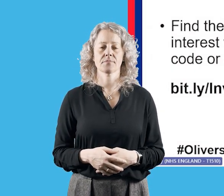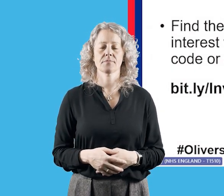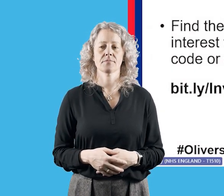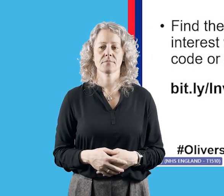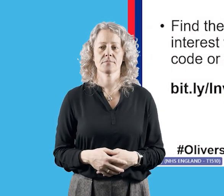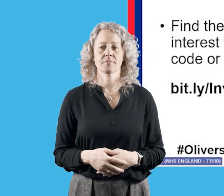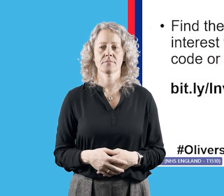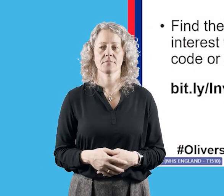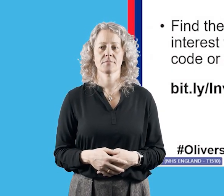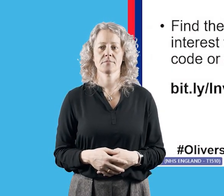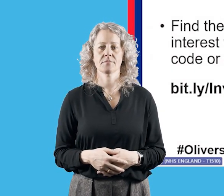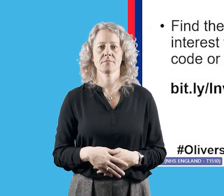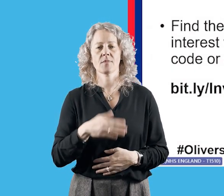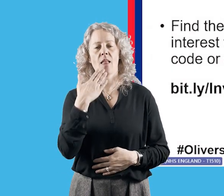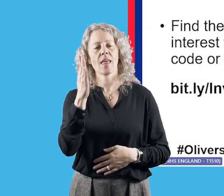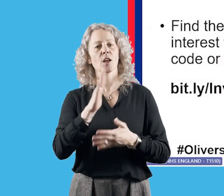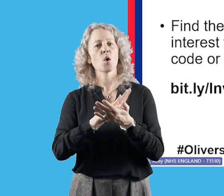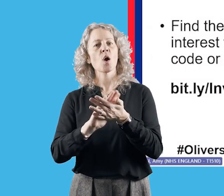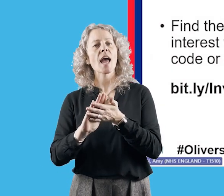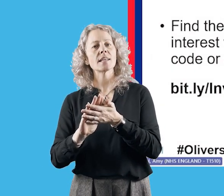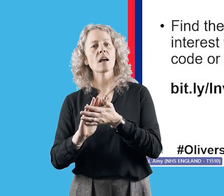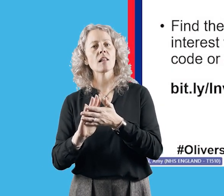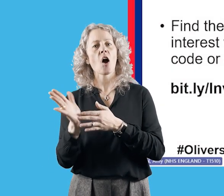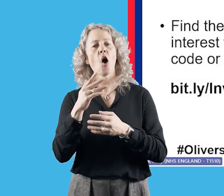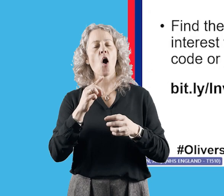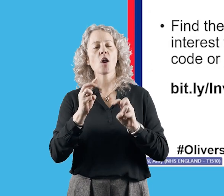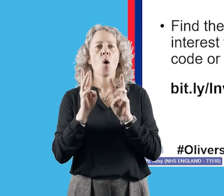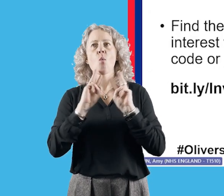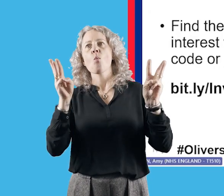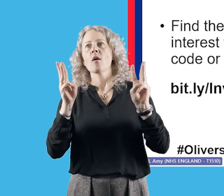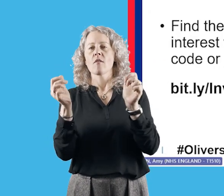Thank you to Hazel and all our wonderful approved trainers who